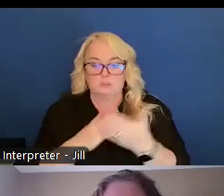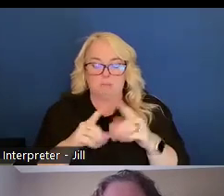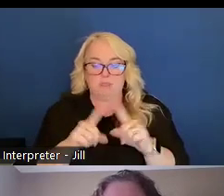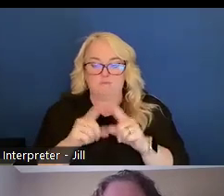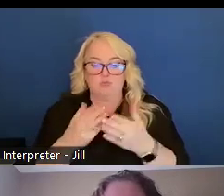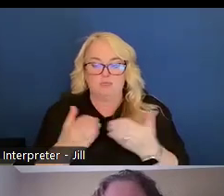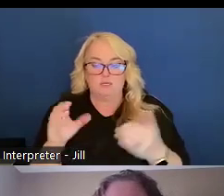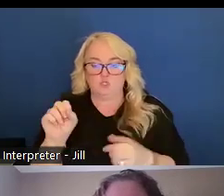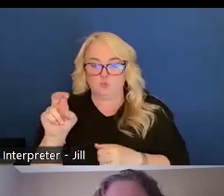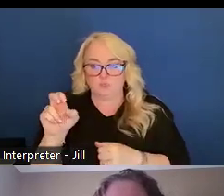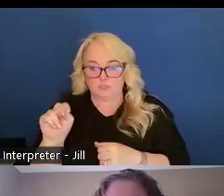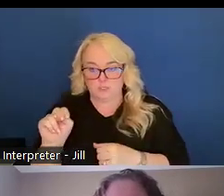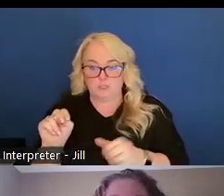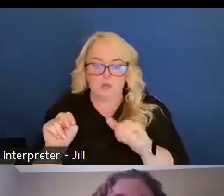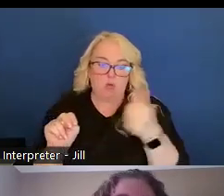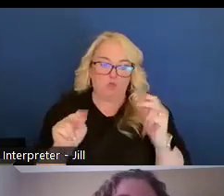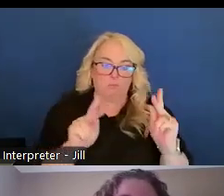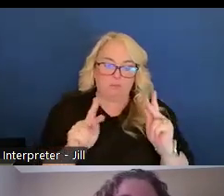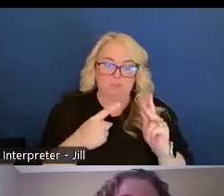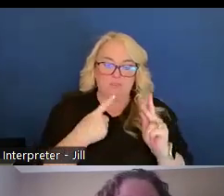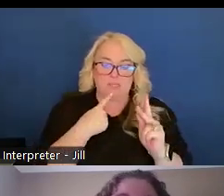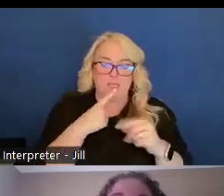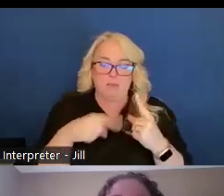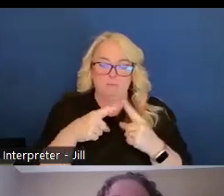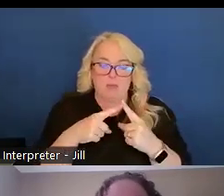and others have said about how complicated these are, and try